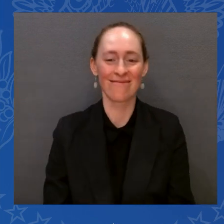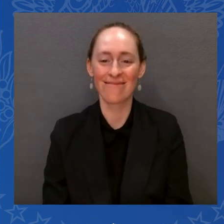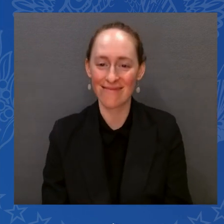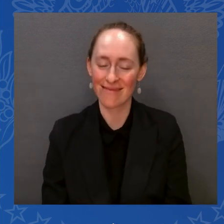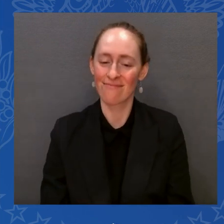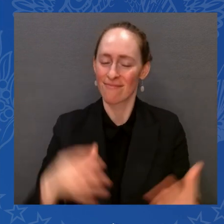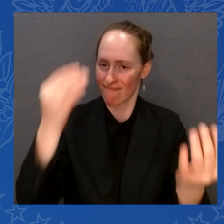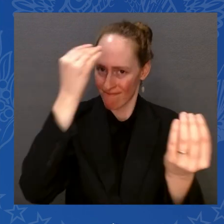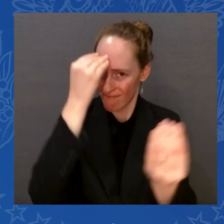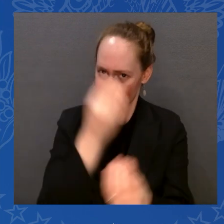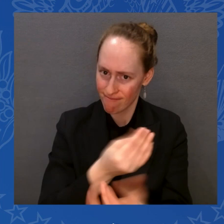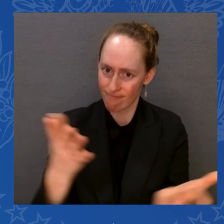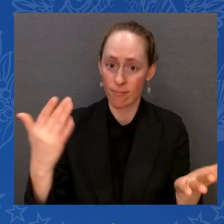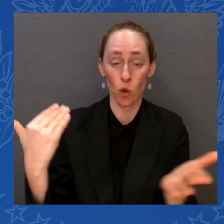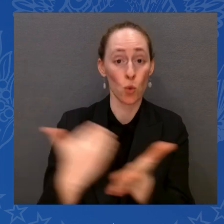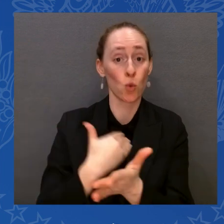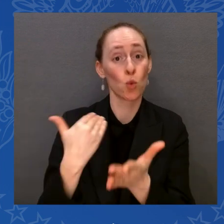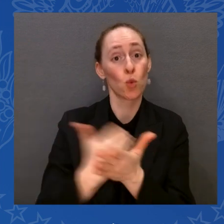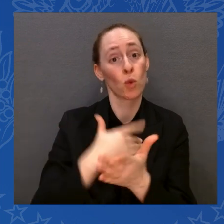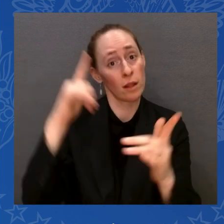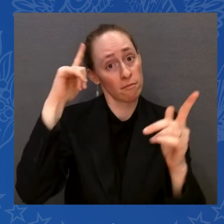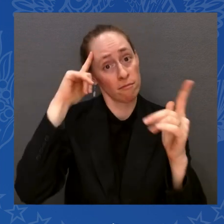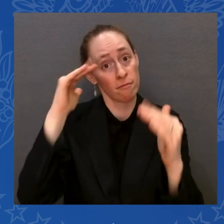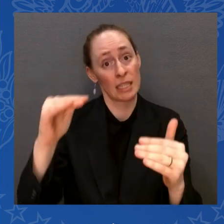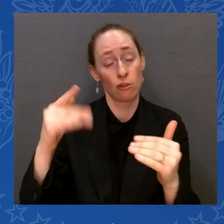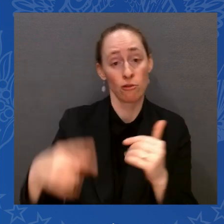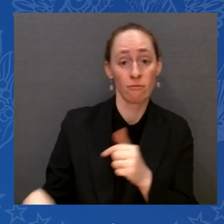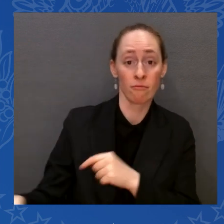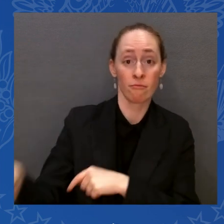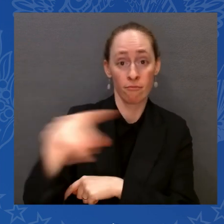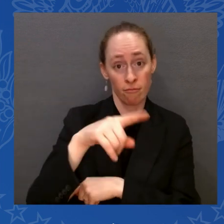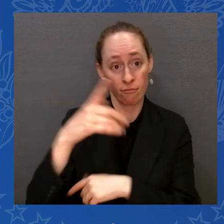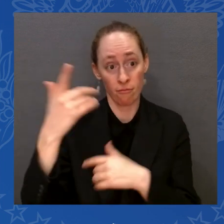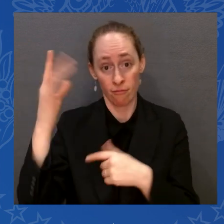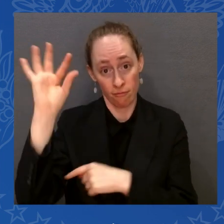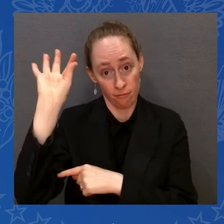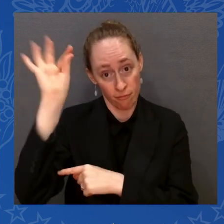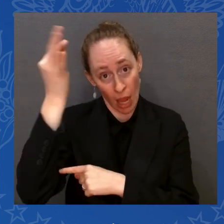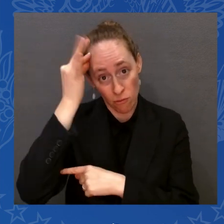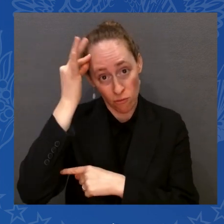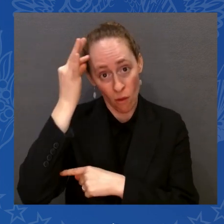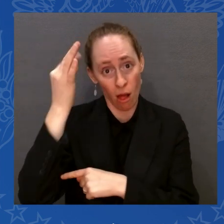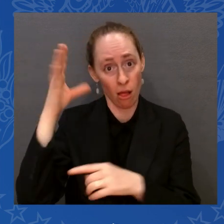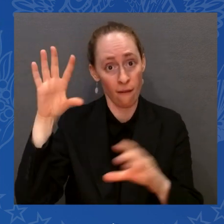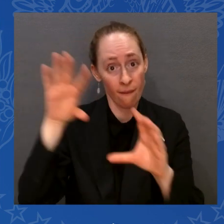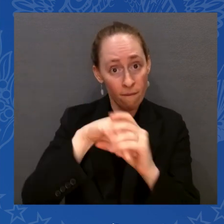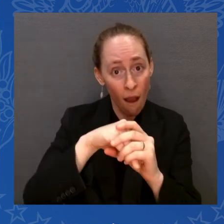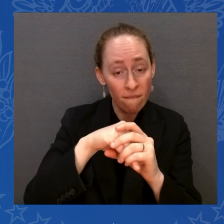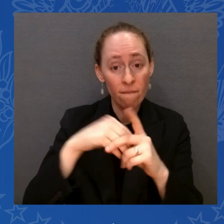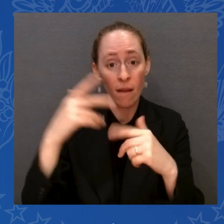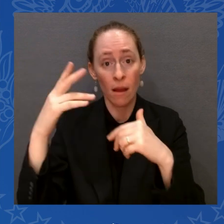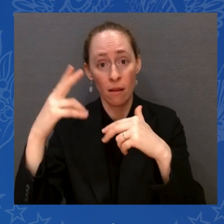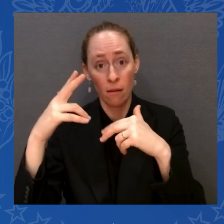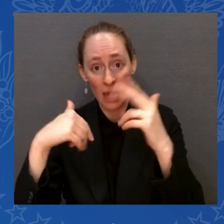to require all construction materials used on federal infrastructure projects be made in America.